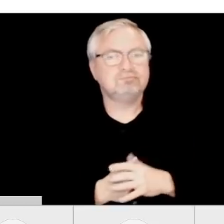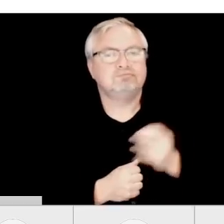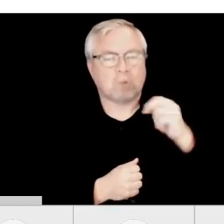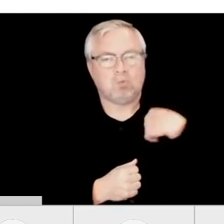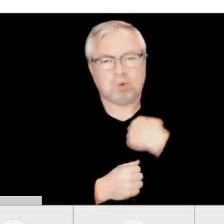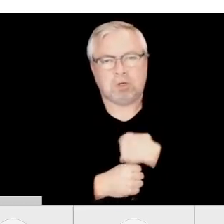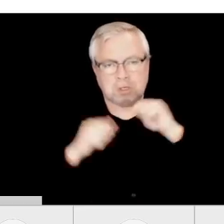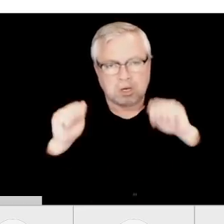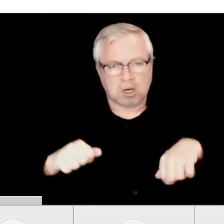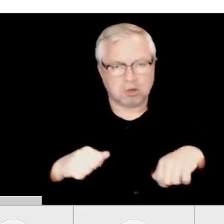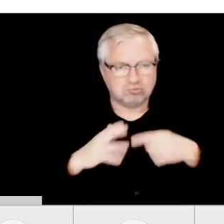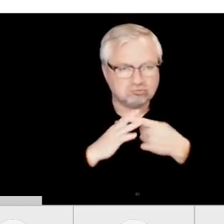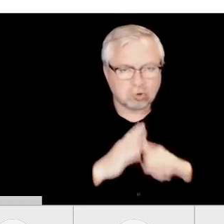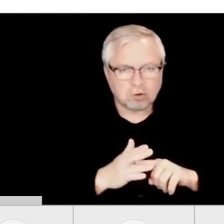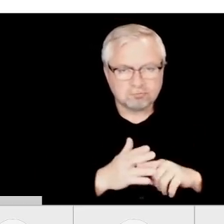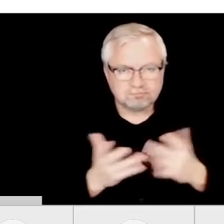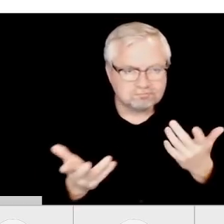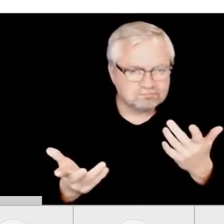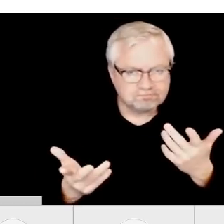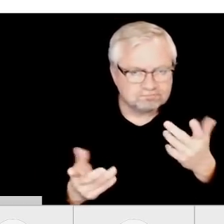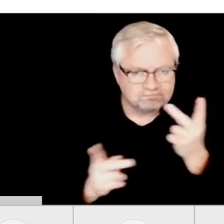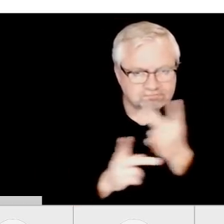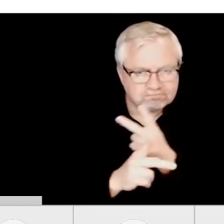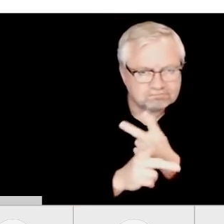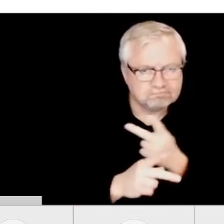stay at home order that reaches into September.